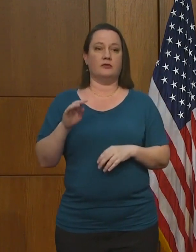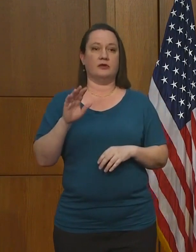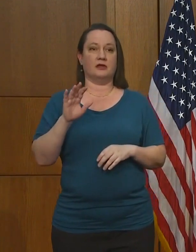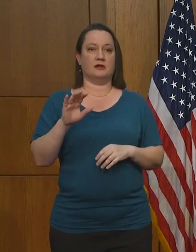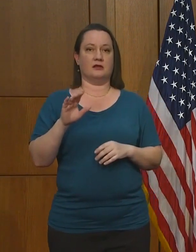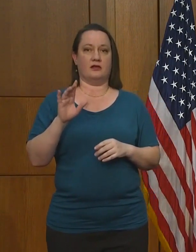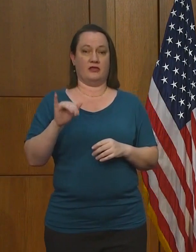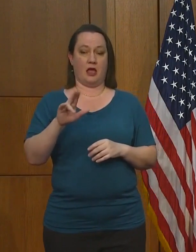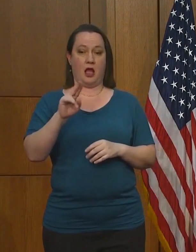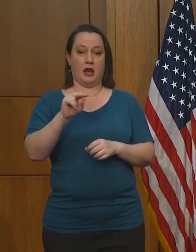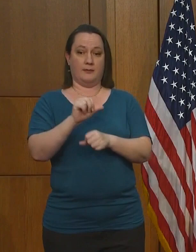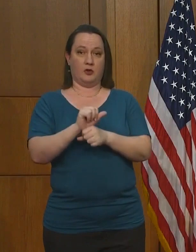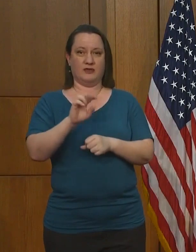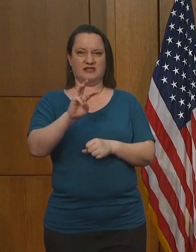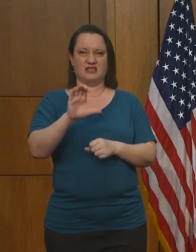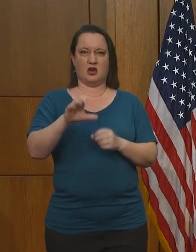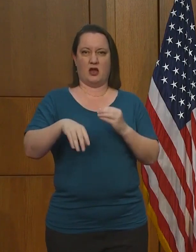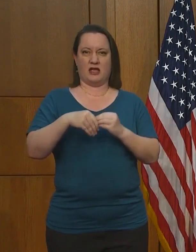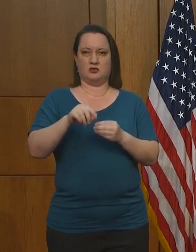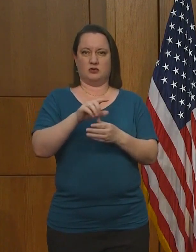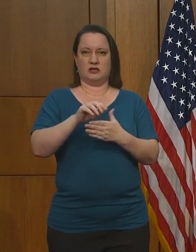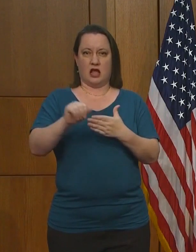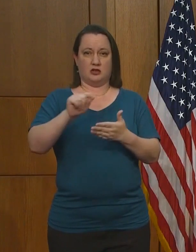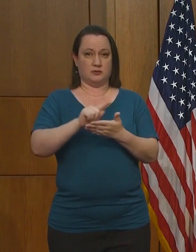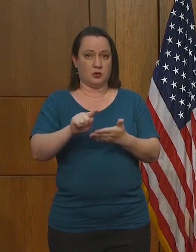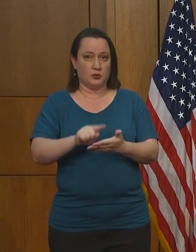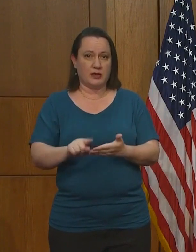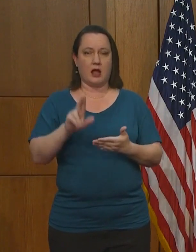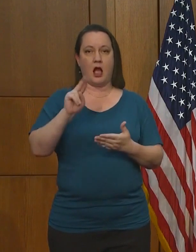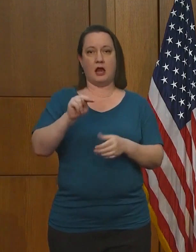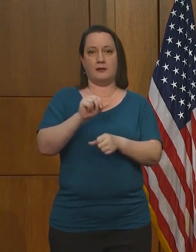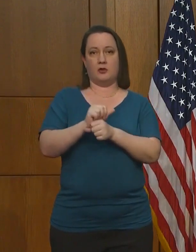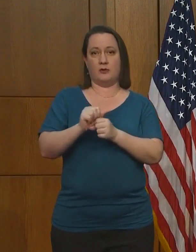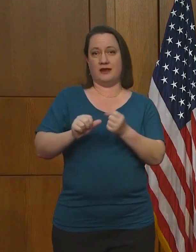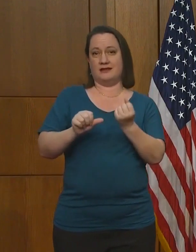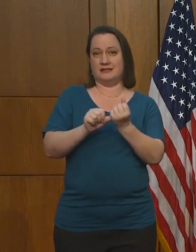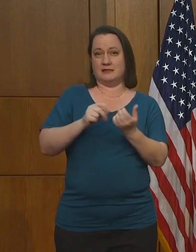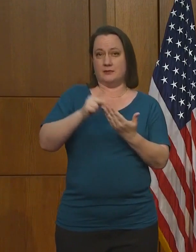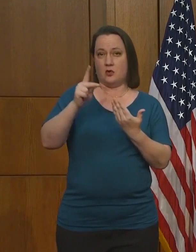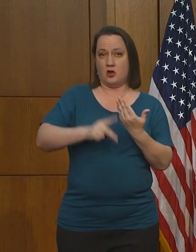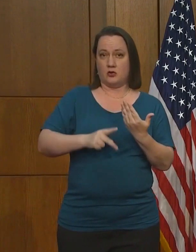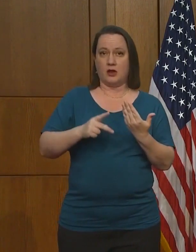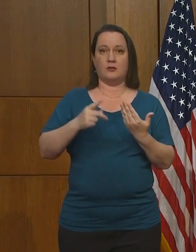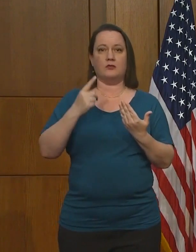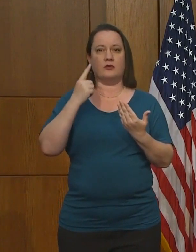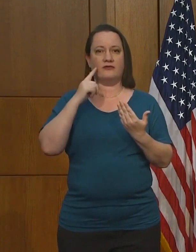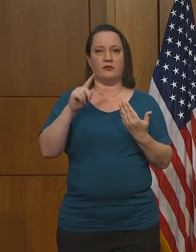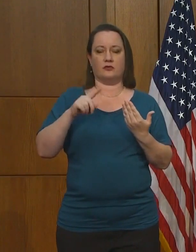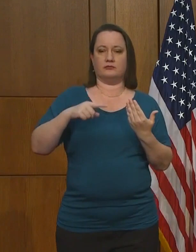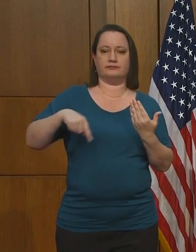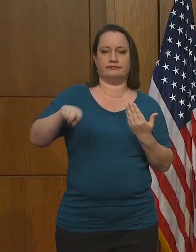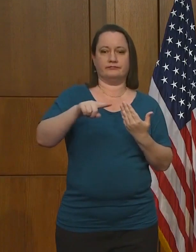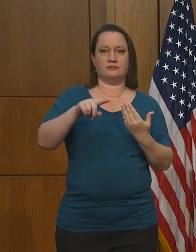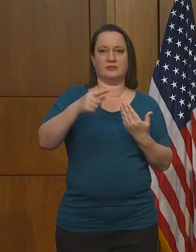LOT OF THE UNEMPLOYMENT IS THE SIX HUNDRED EXTRA DOLLARS PER WEEK AND ALSO THE PANDEMIC UNEMPLOYMENT ASSISTANCE.